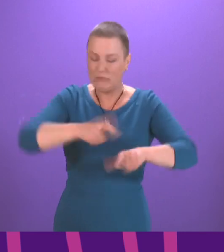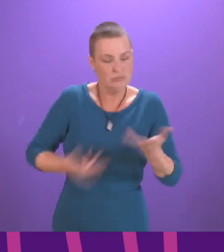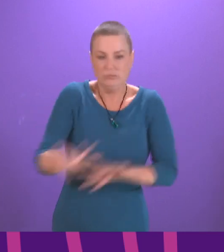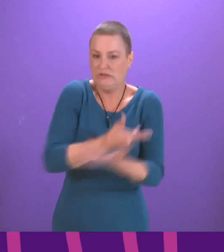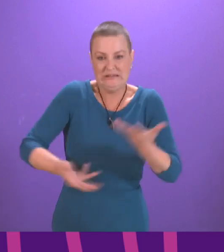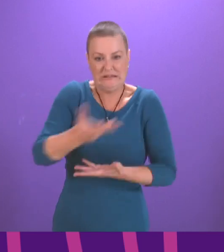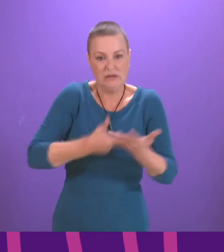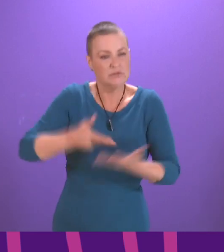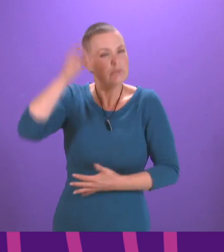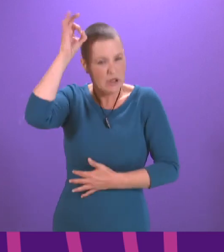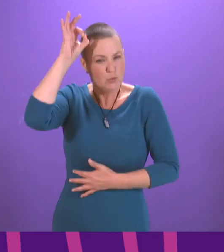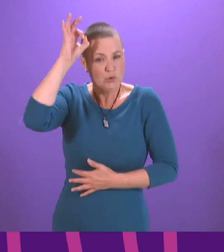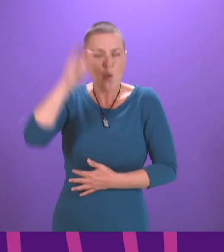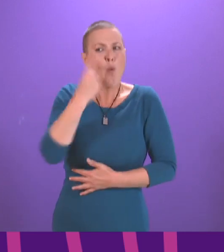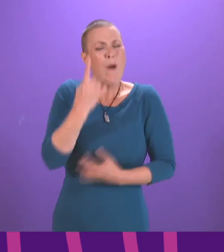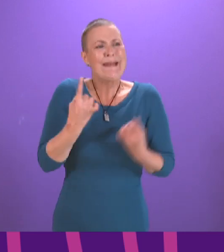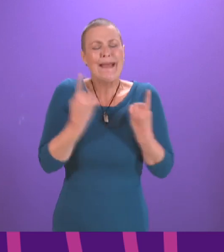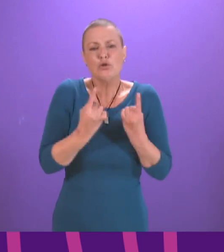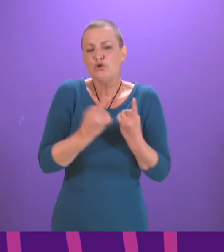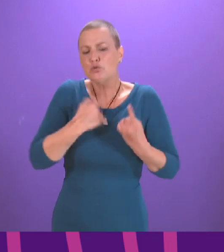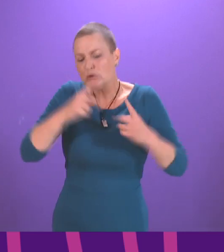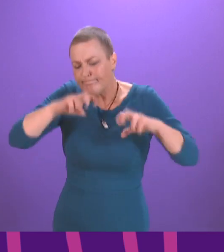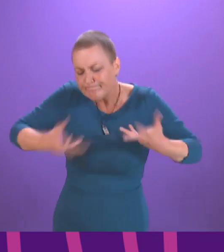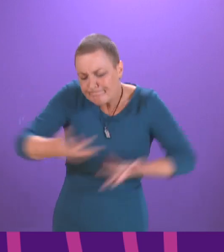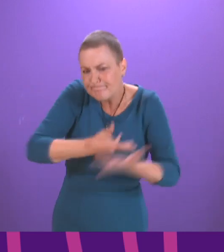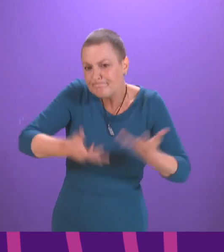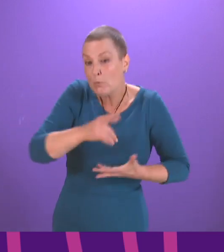authorities—for example, one particular issue that we are exploring is whether further